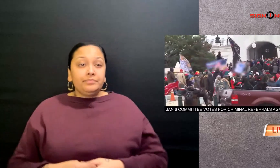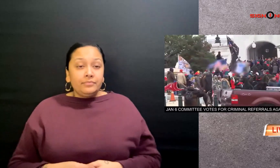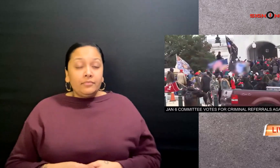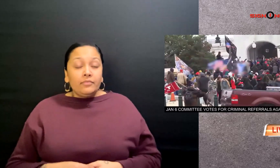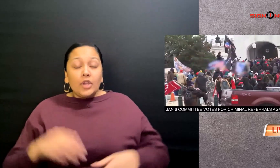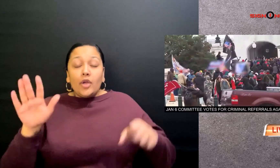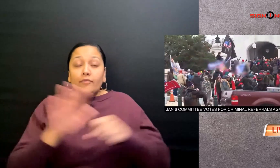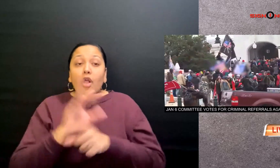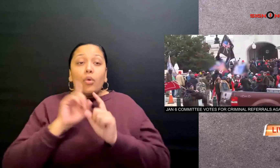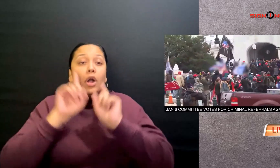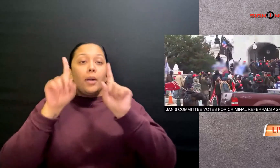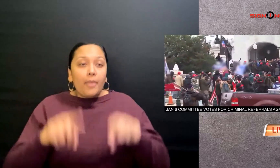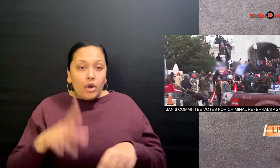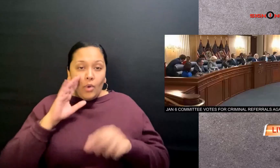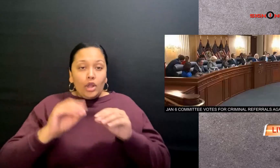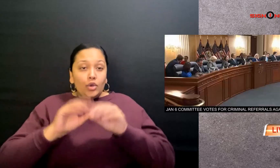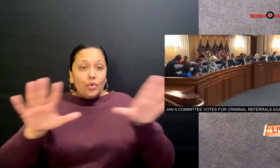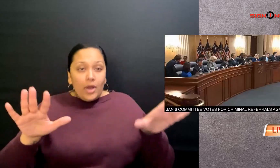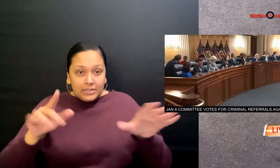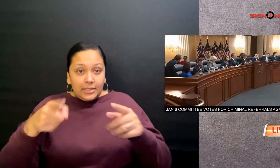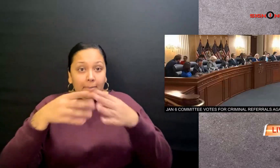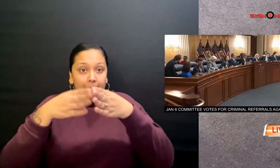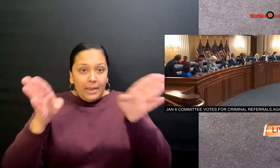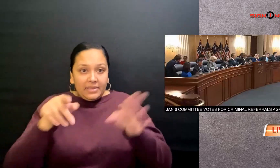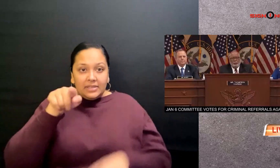the full report will be released to the public this Wednesday